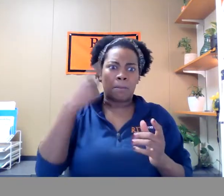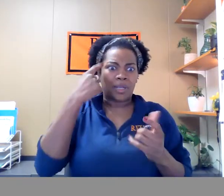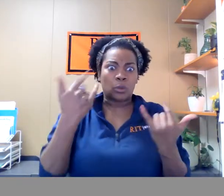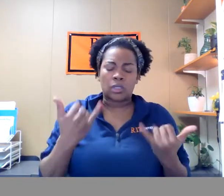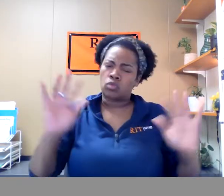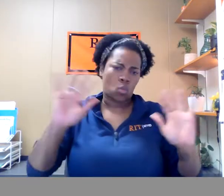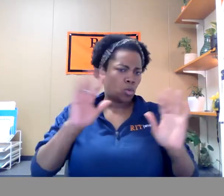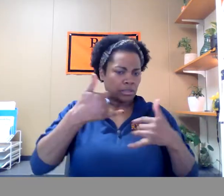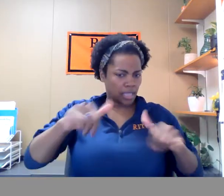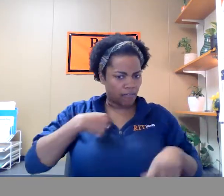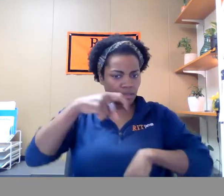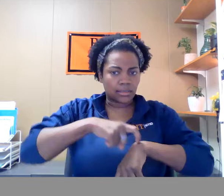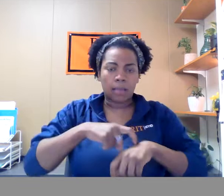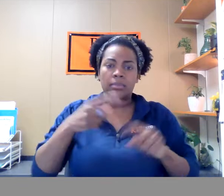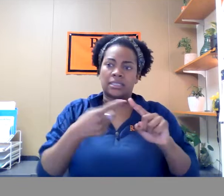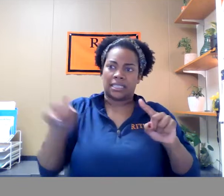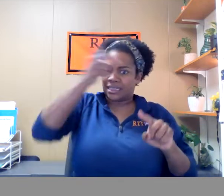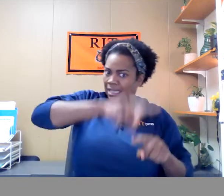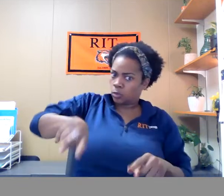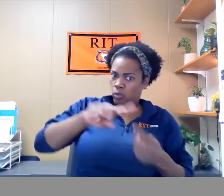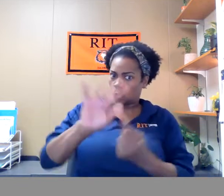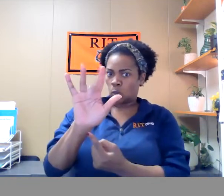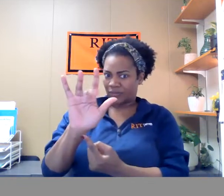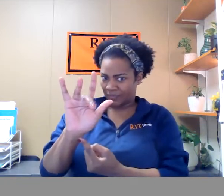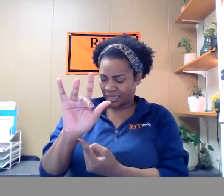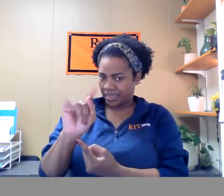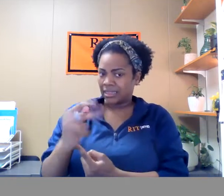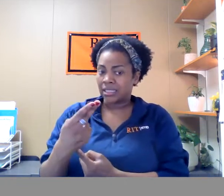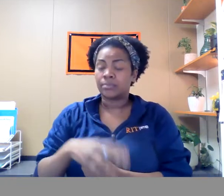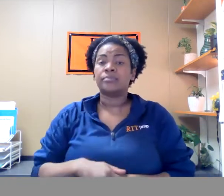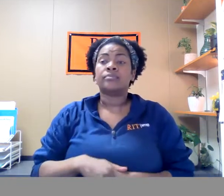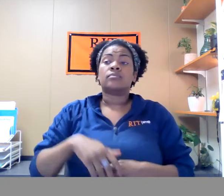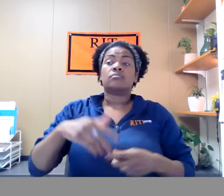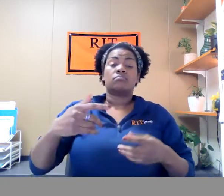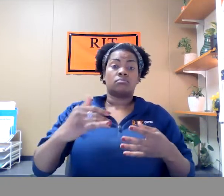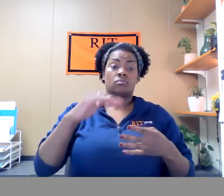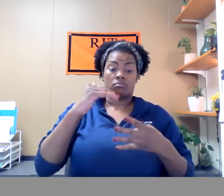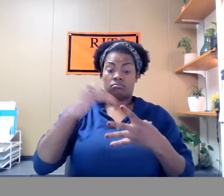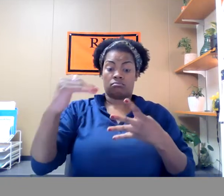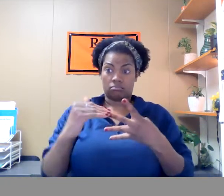If you miss the registration deadline, which is the--February 25th, that's due next week,